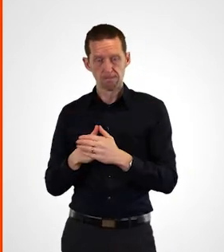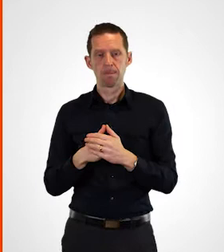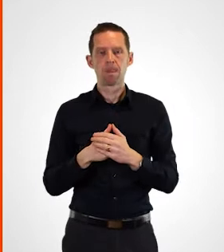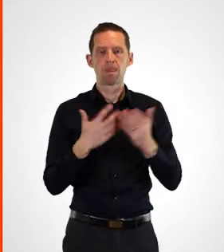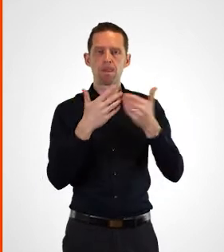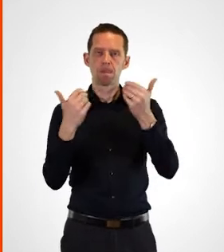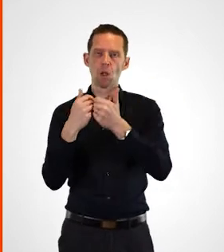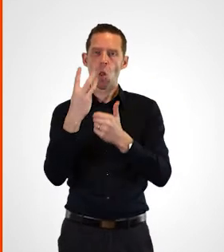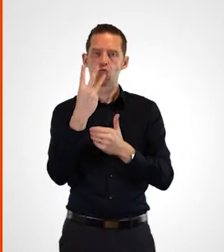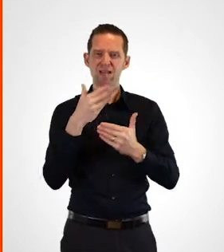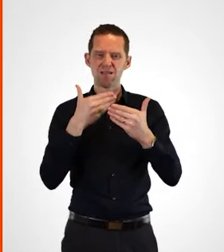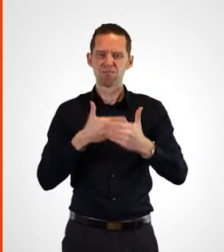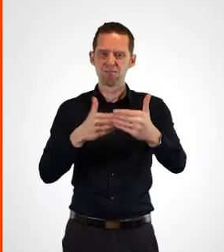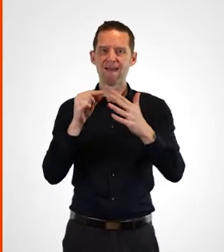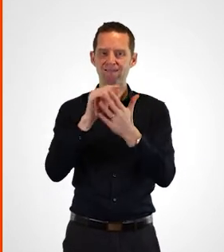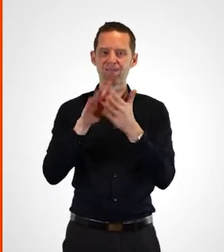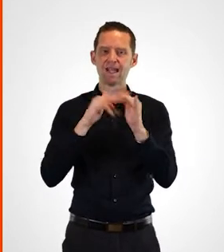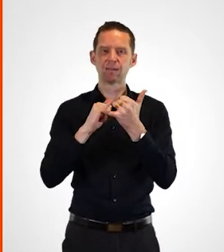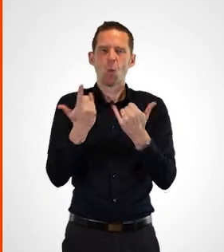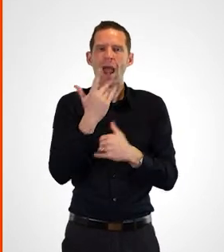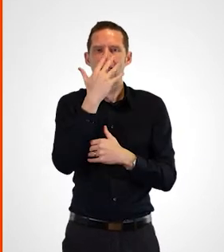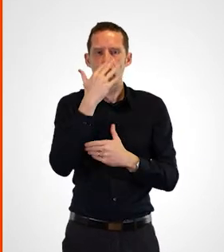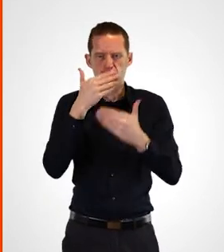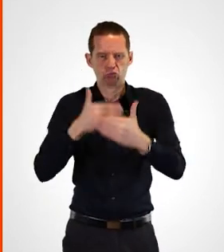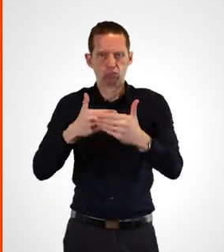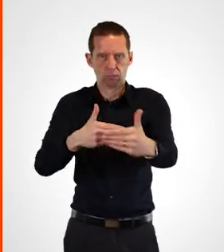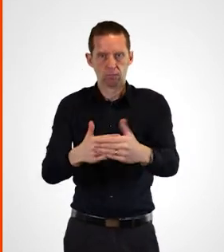into three phases or age spans, but again, as Connie said earlier,